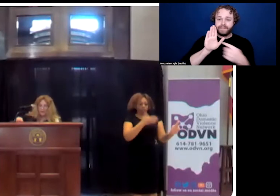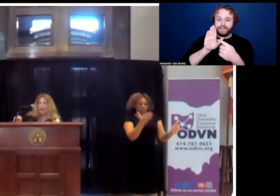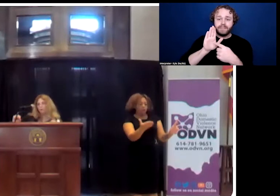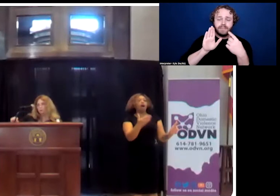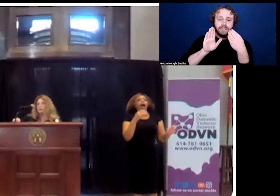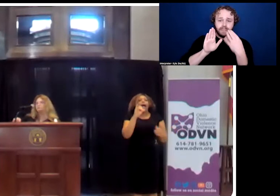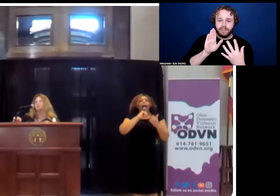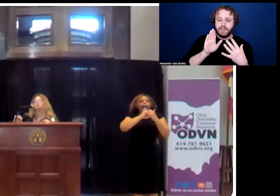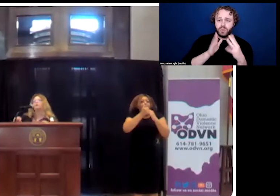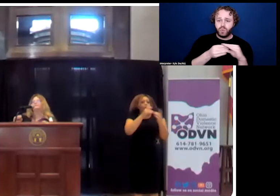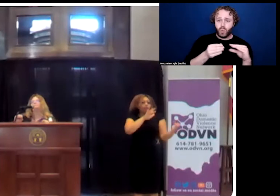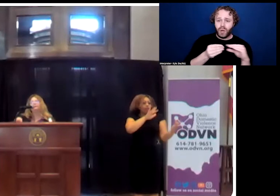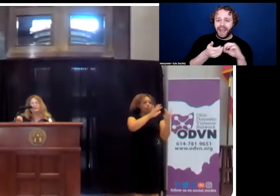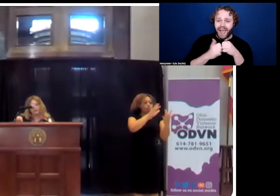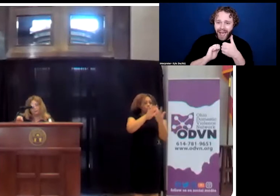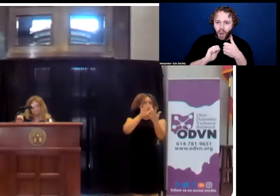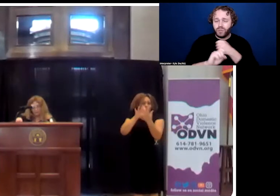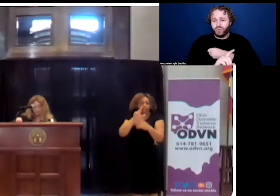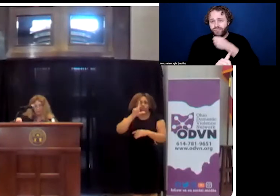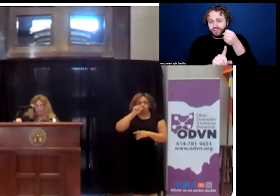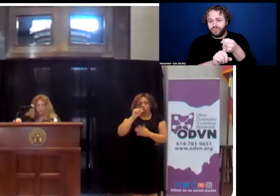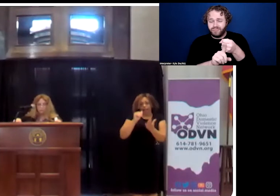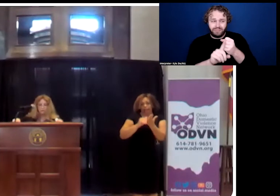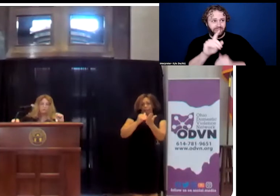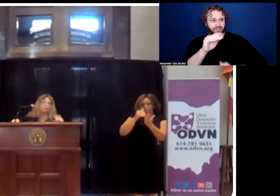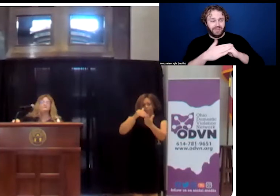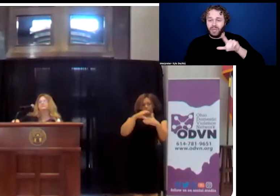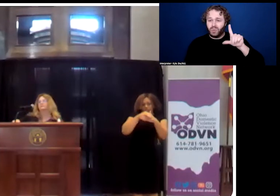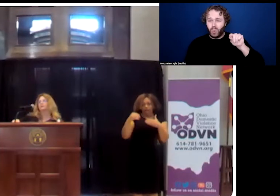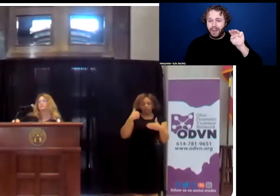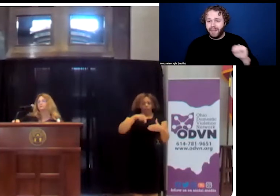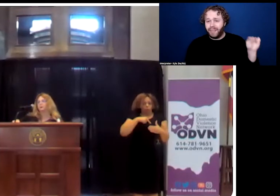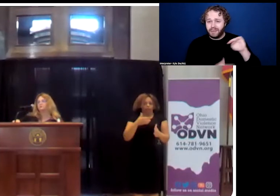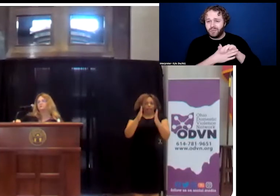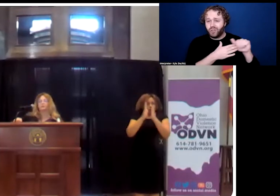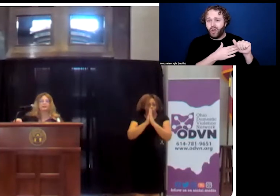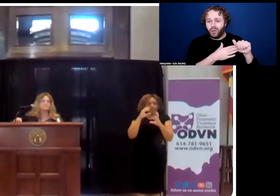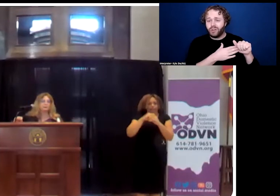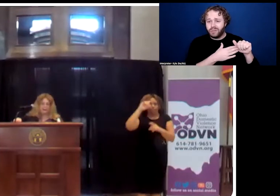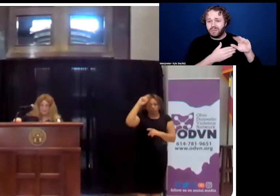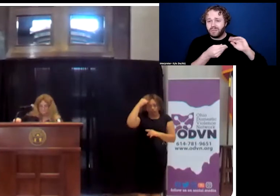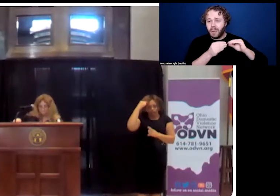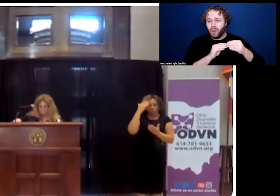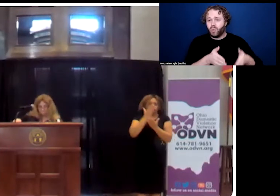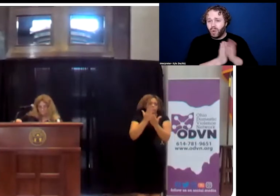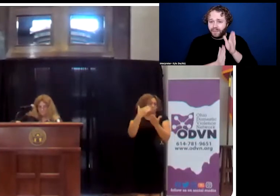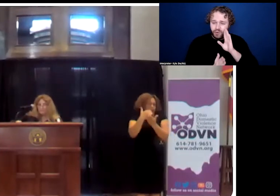How we reached the $20 million figure that we've requested in the governor's budget for the next biennium.